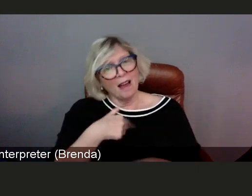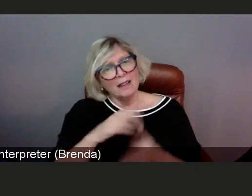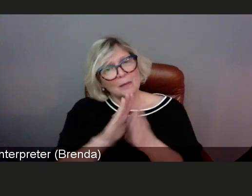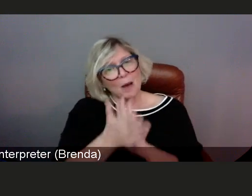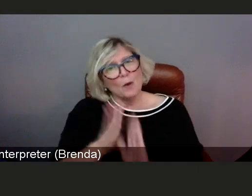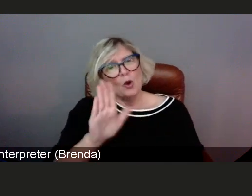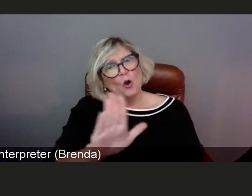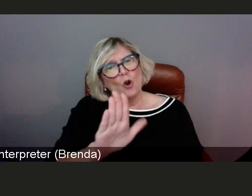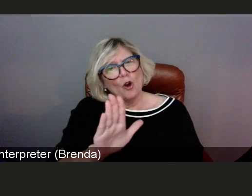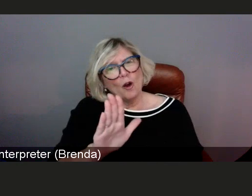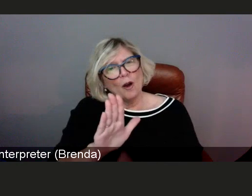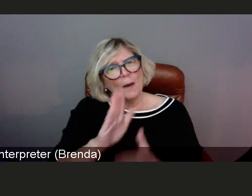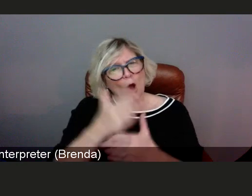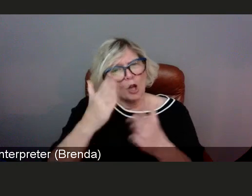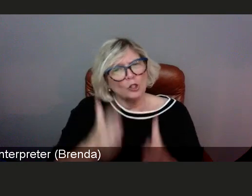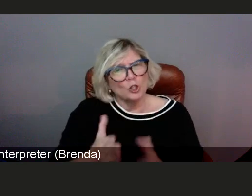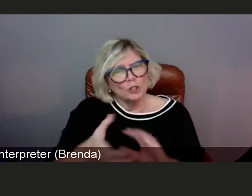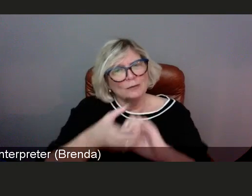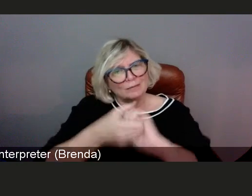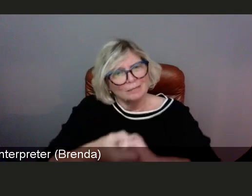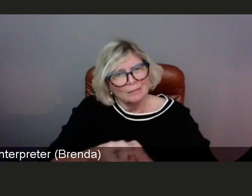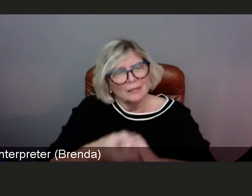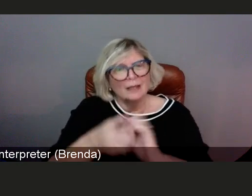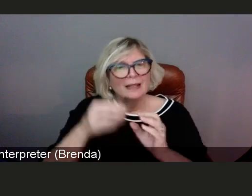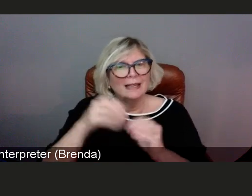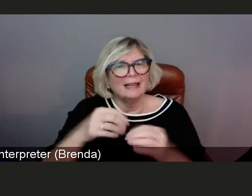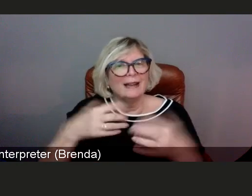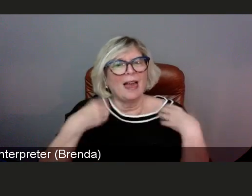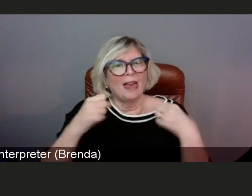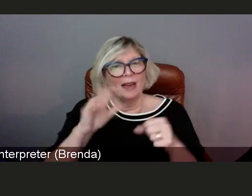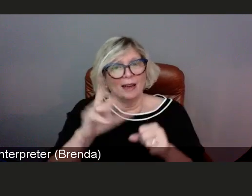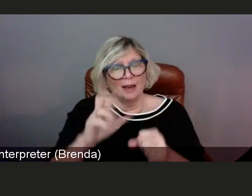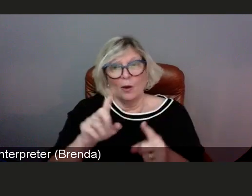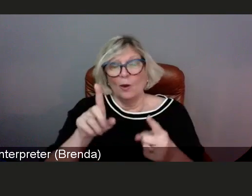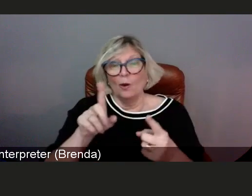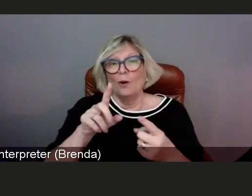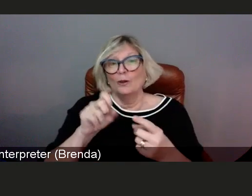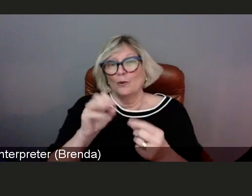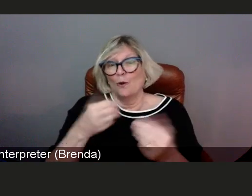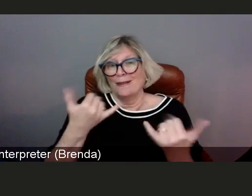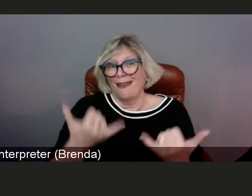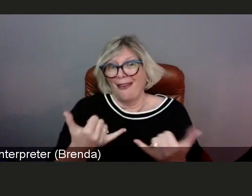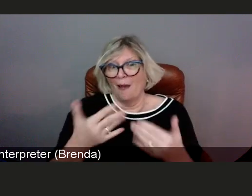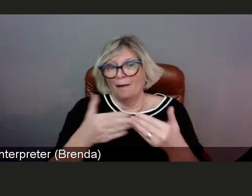in health care as we all get to the point now where we're focusing our health on dealing with